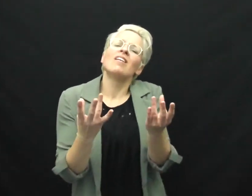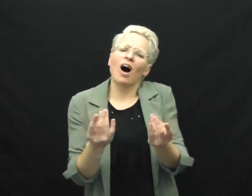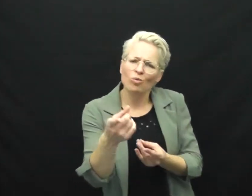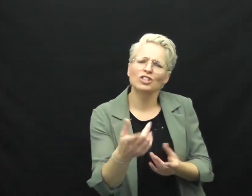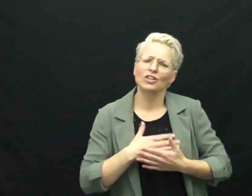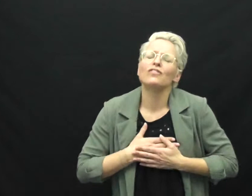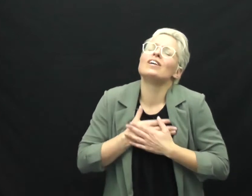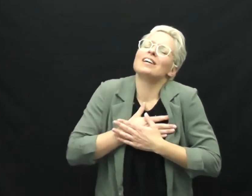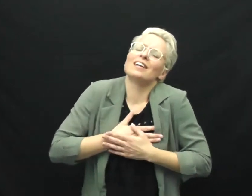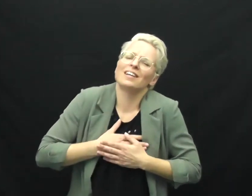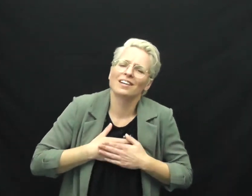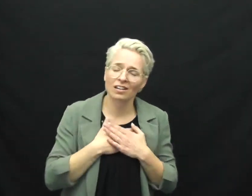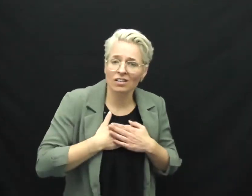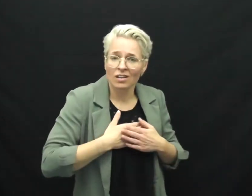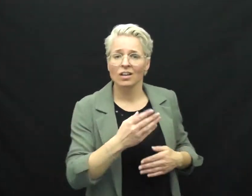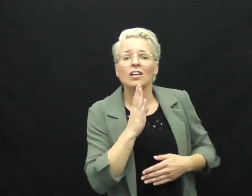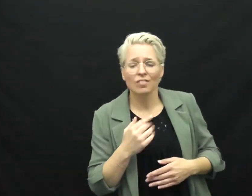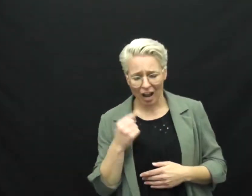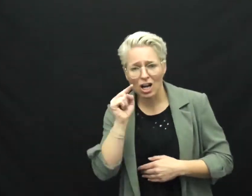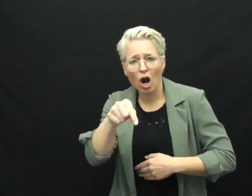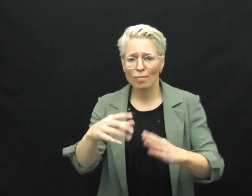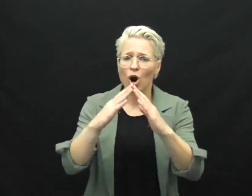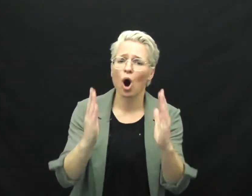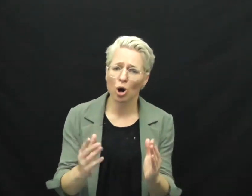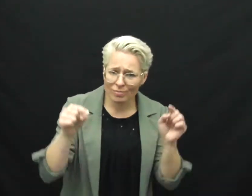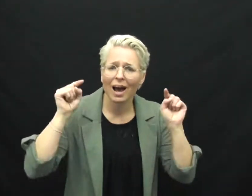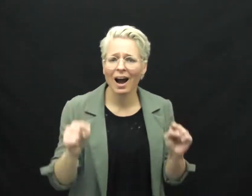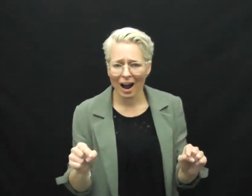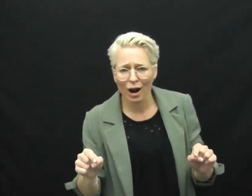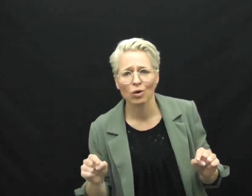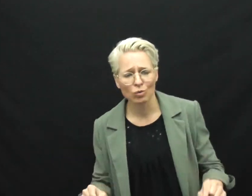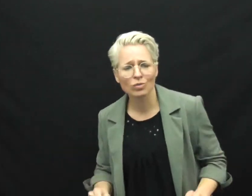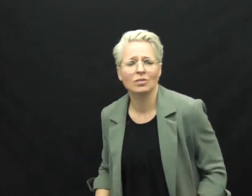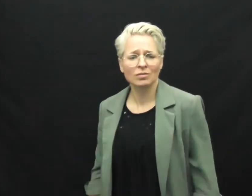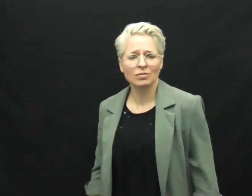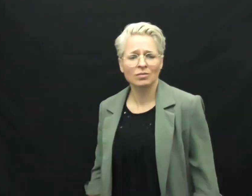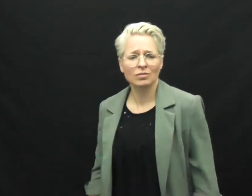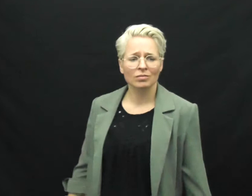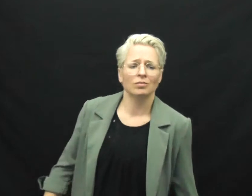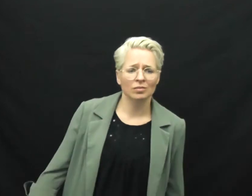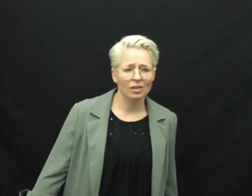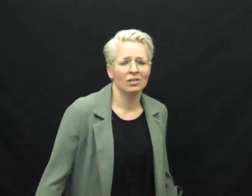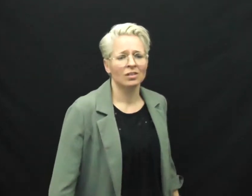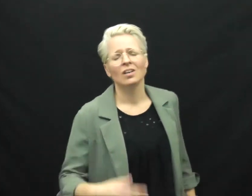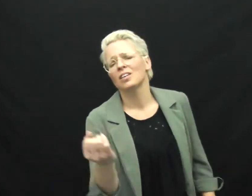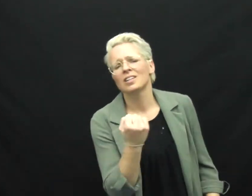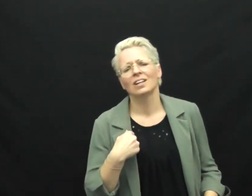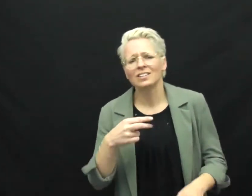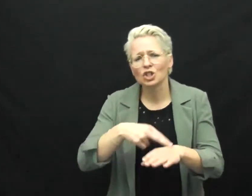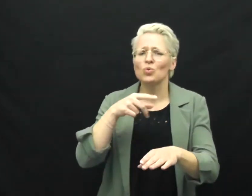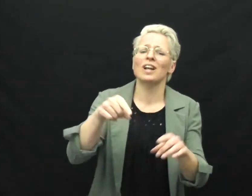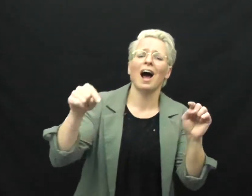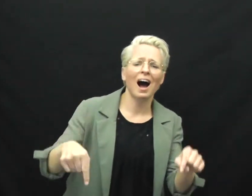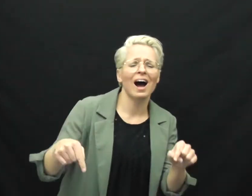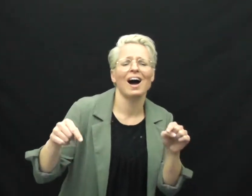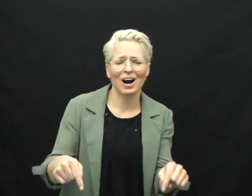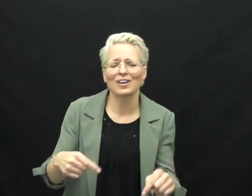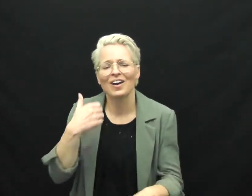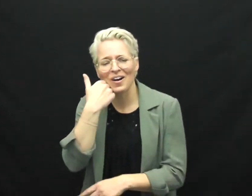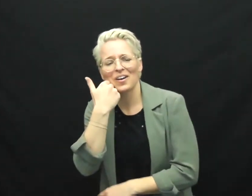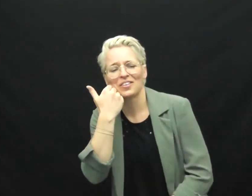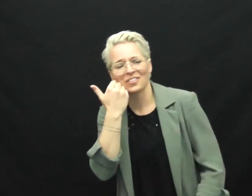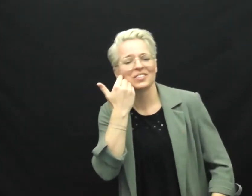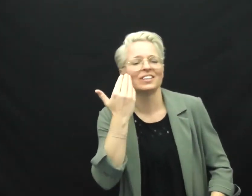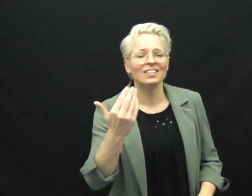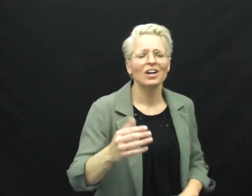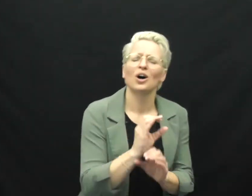How would you feel if I come home now? 'Cause I need you now, love